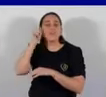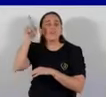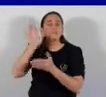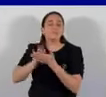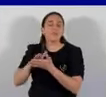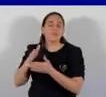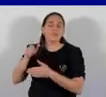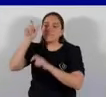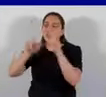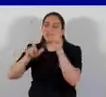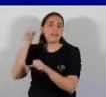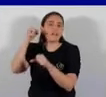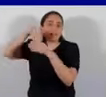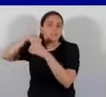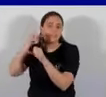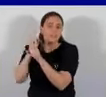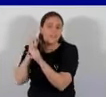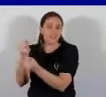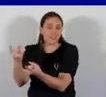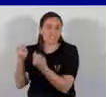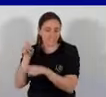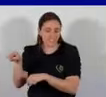Which covers the aspect from the macroeconomic